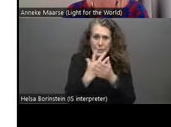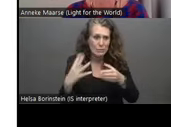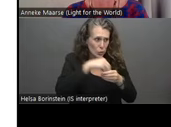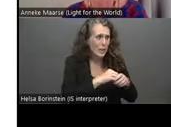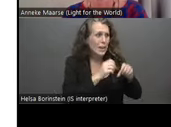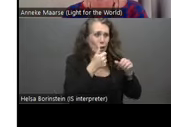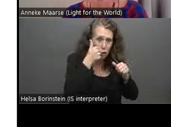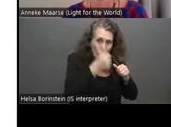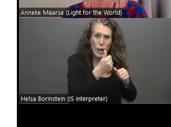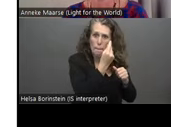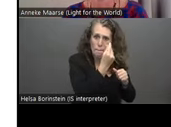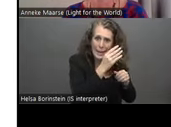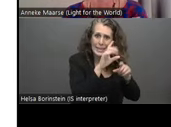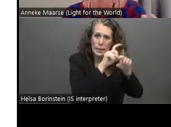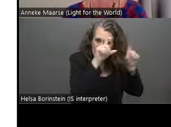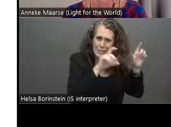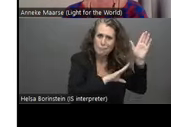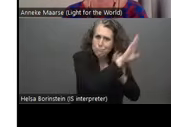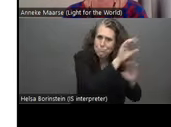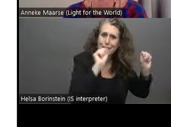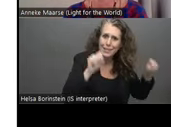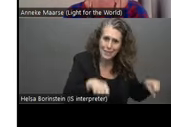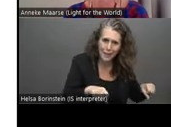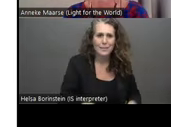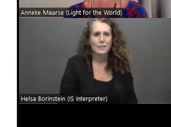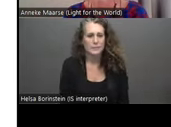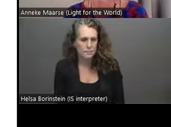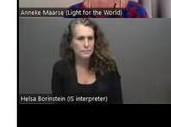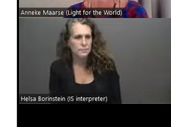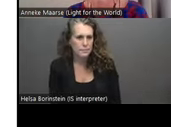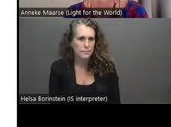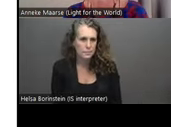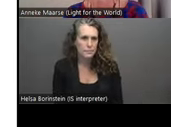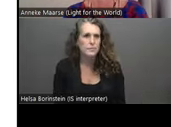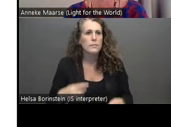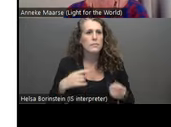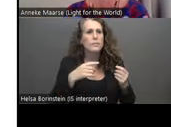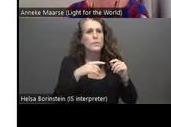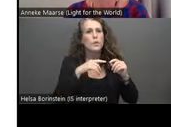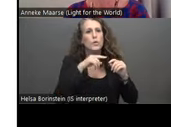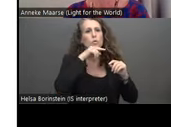15:33:30 The, the Charter of the Uganda business and disability network, and that proof of